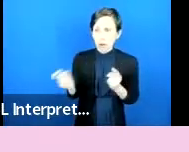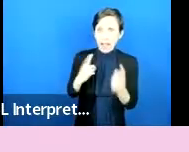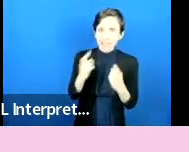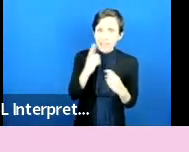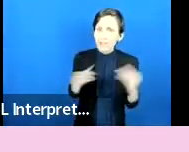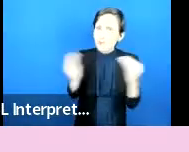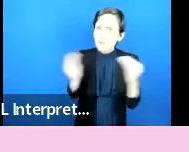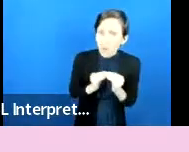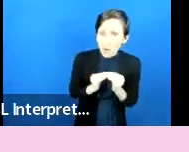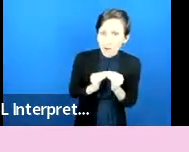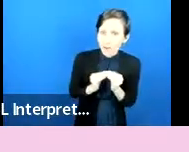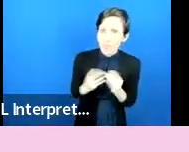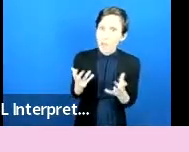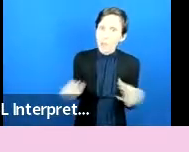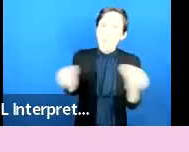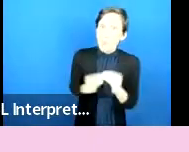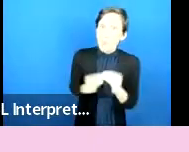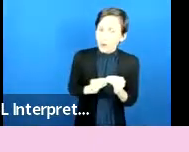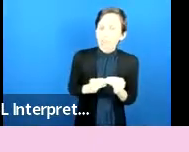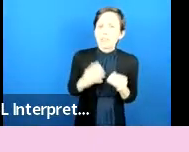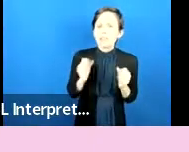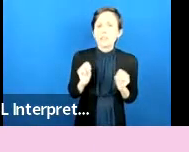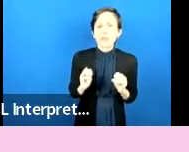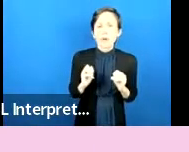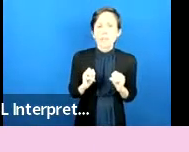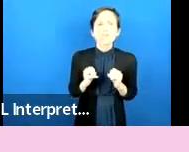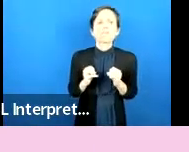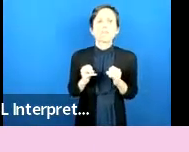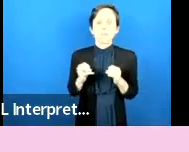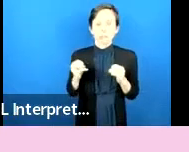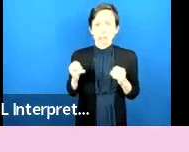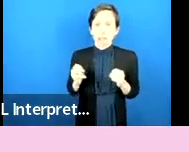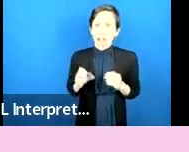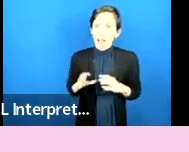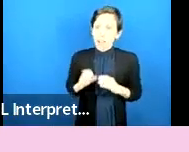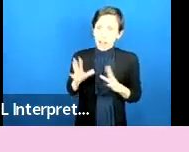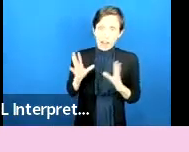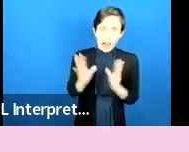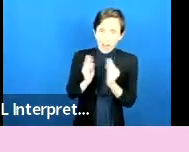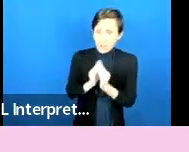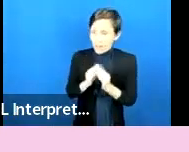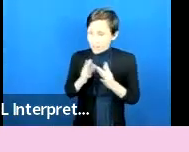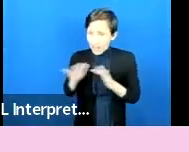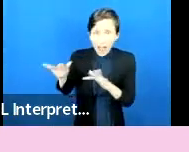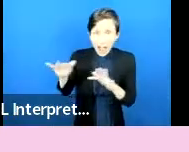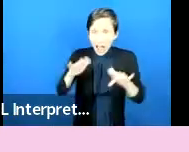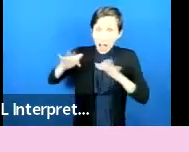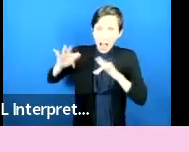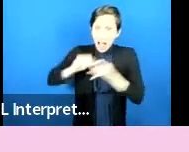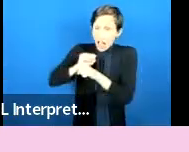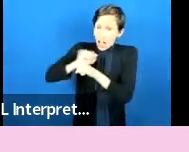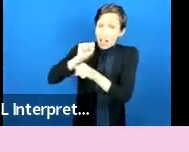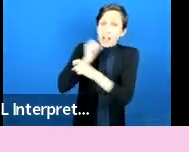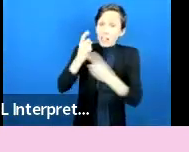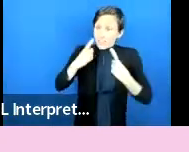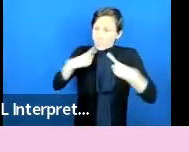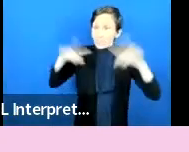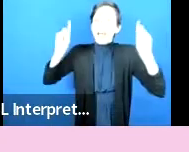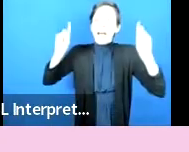And so with that in mind, and after coming off of this high of working in in the conference, we didn't wanna stop.